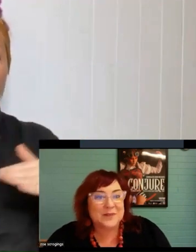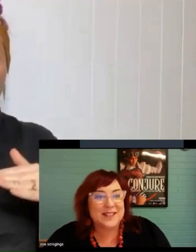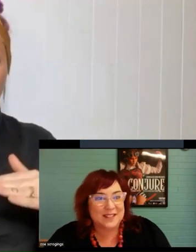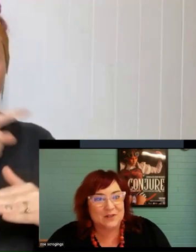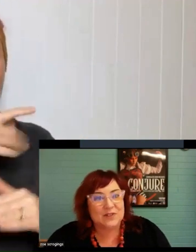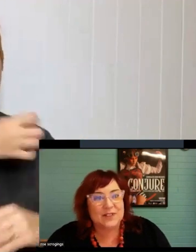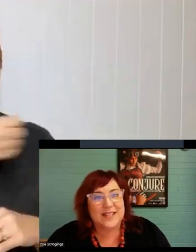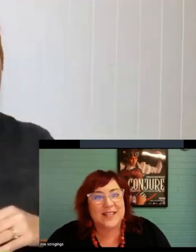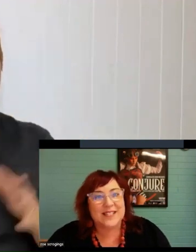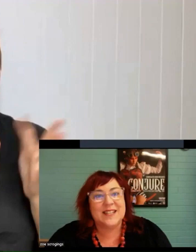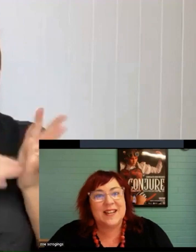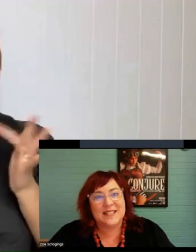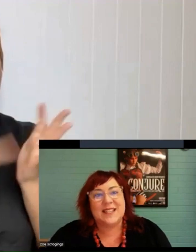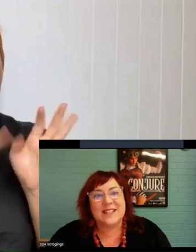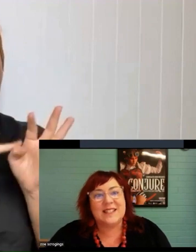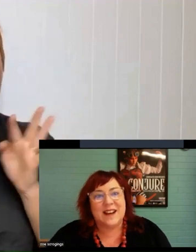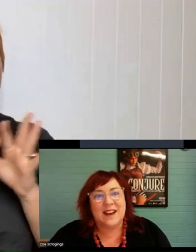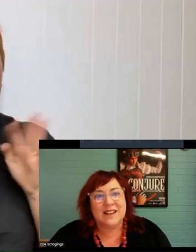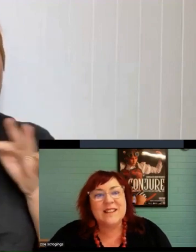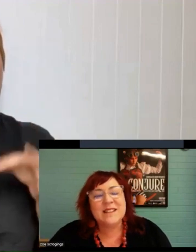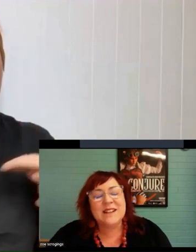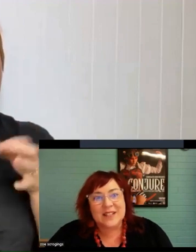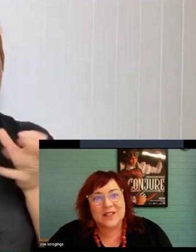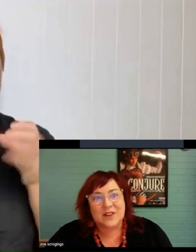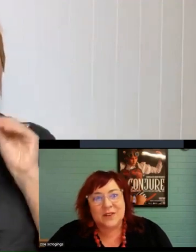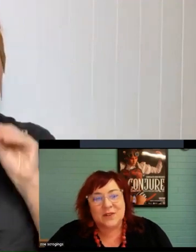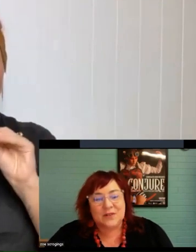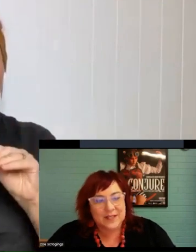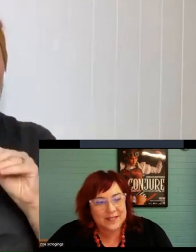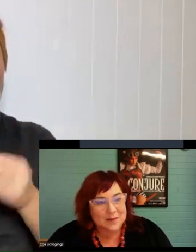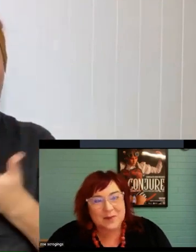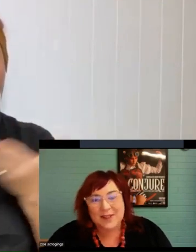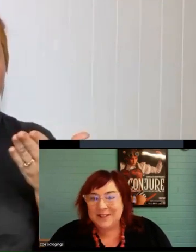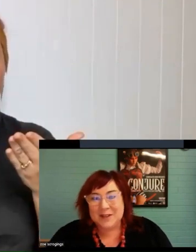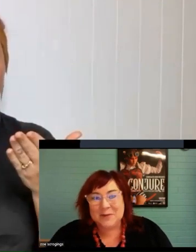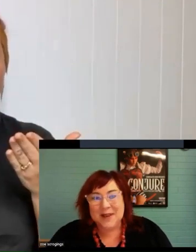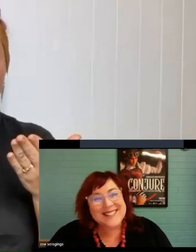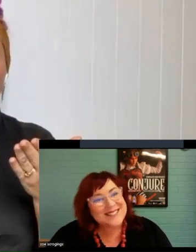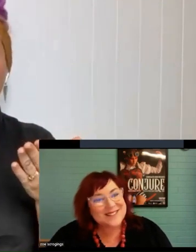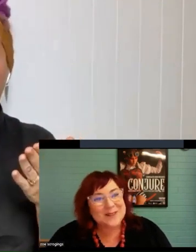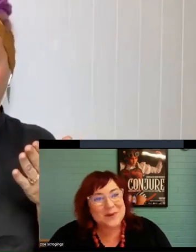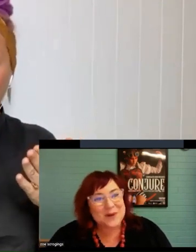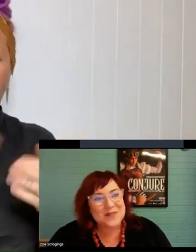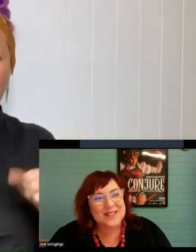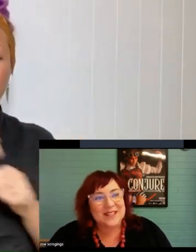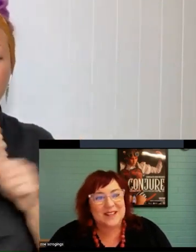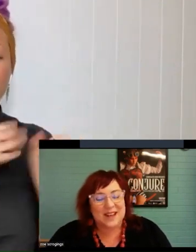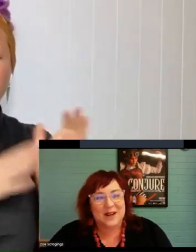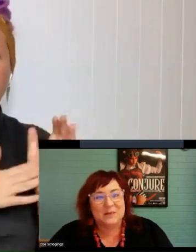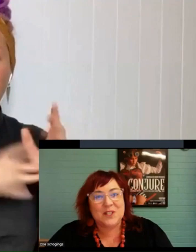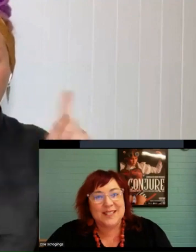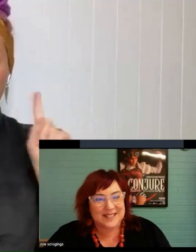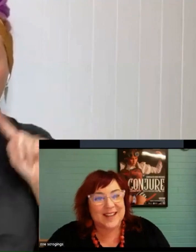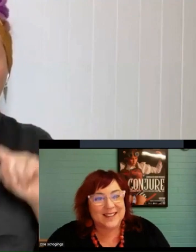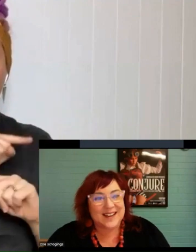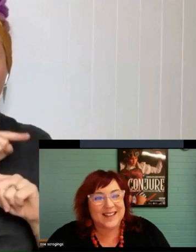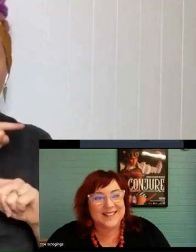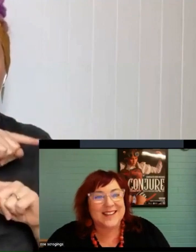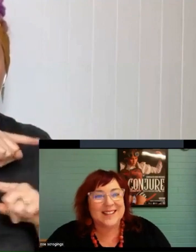within the organization as a teaching artists. So for example, our General Manager at the moment, she started as a